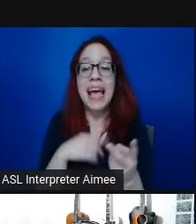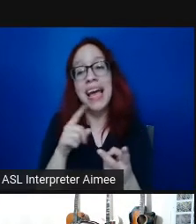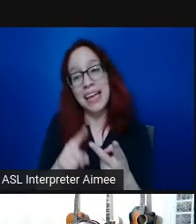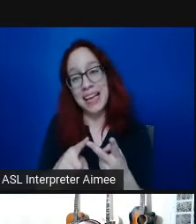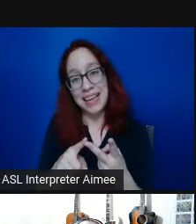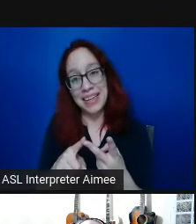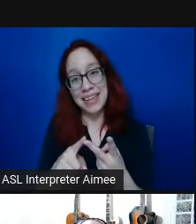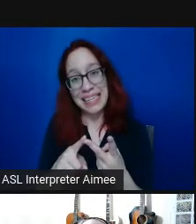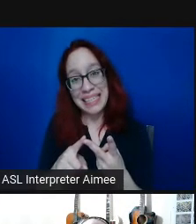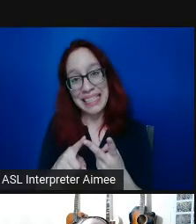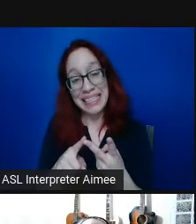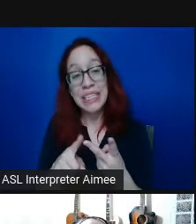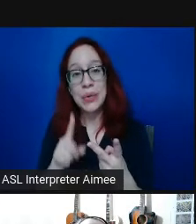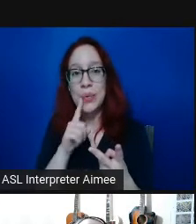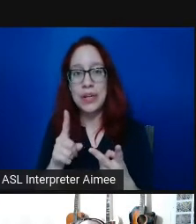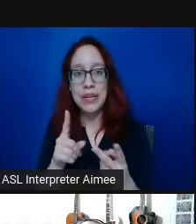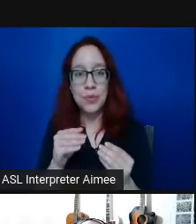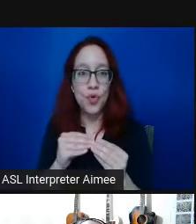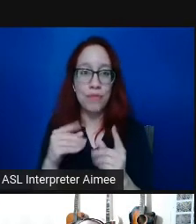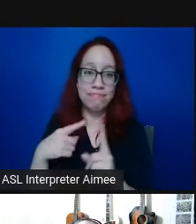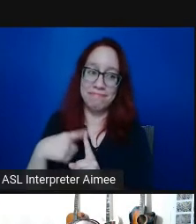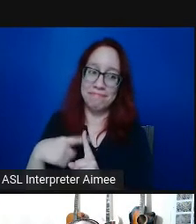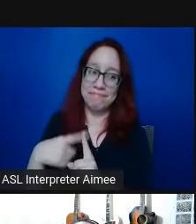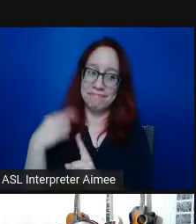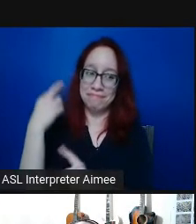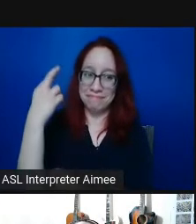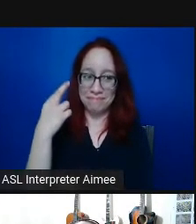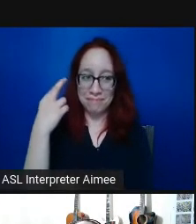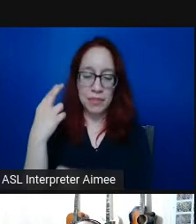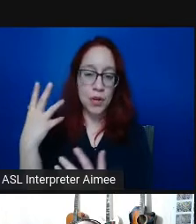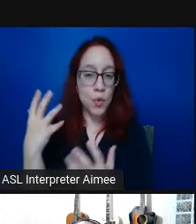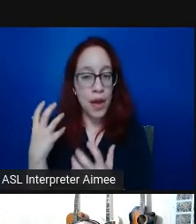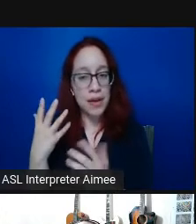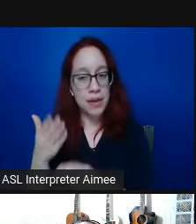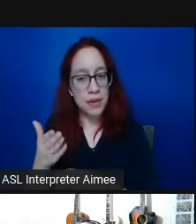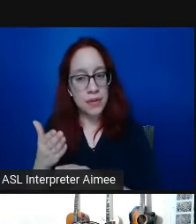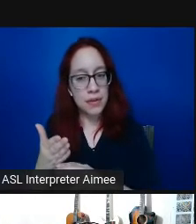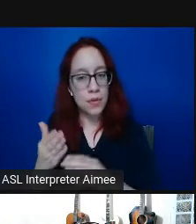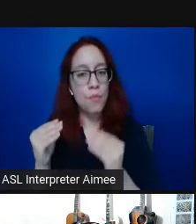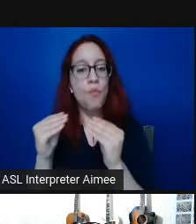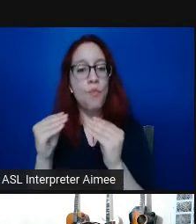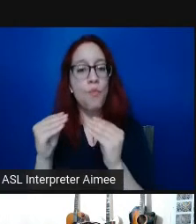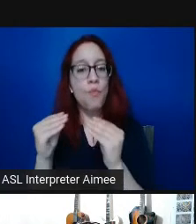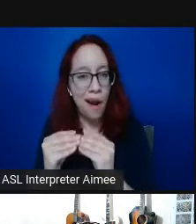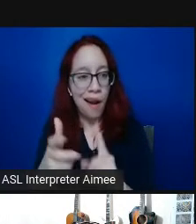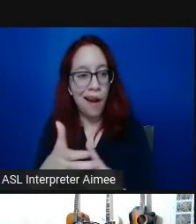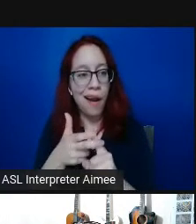which is perhaps the more positive reason is that they want to increase their customer base or the potential customer base